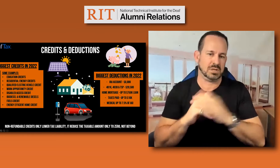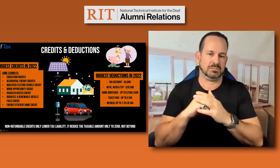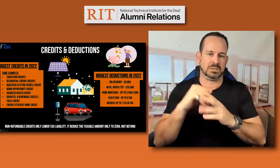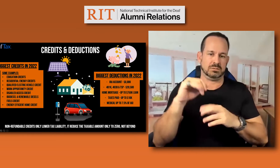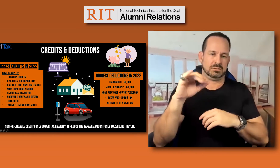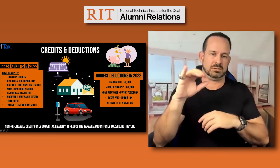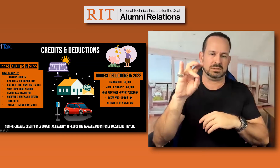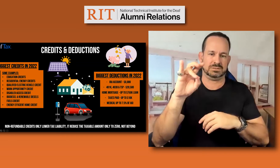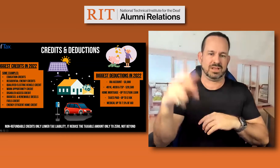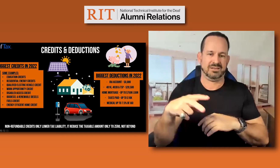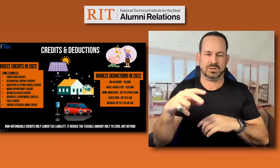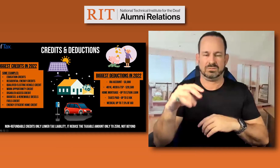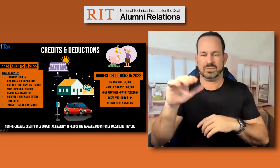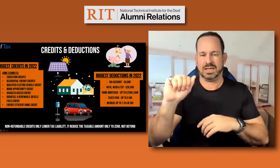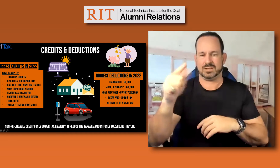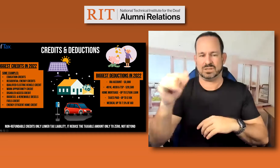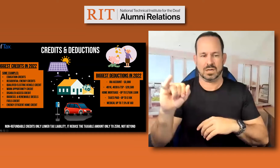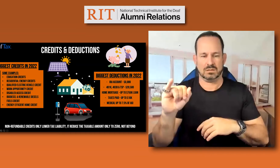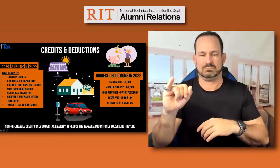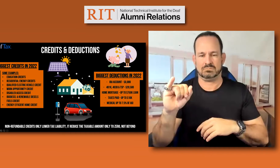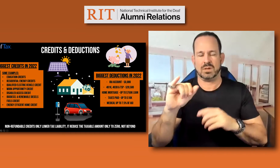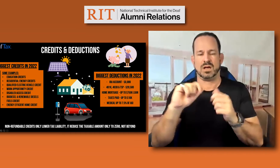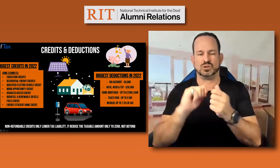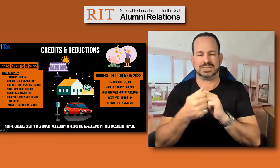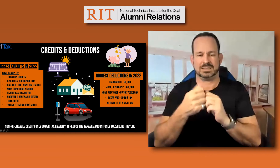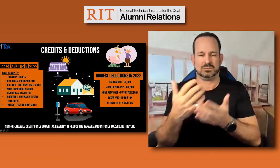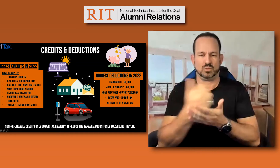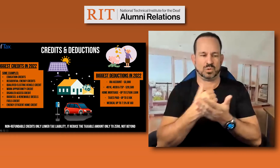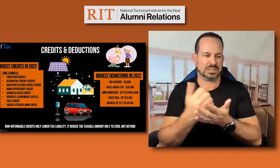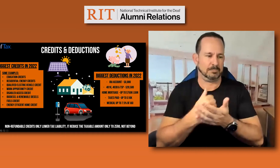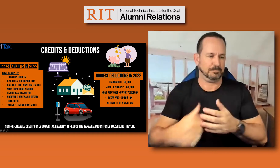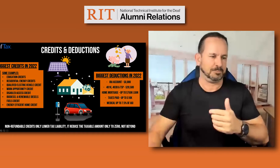We also have medical deductions,